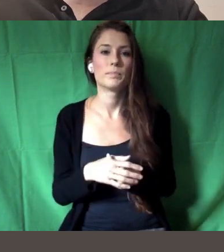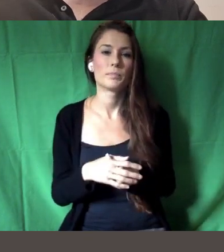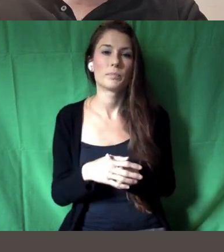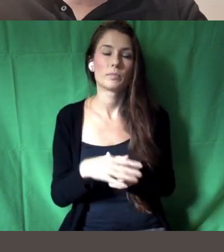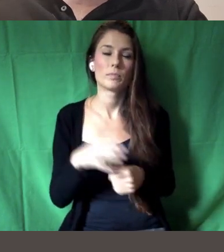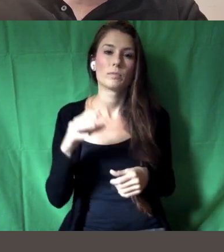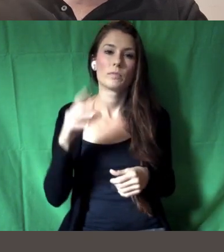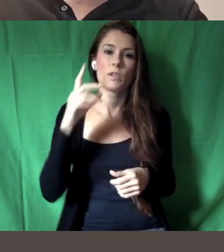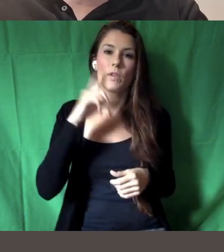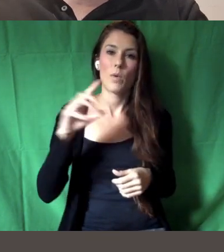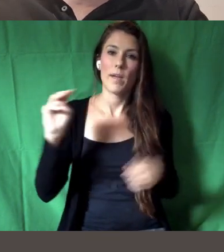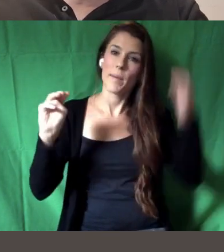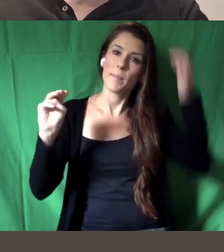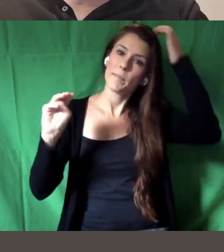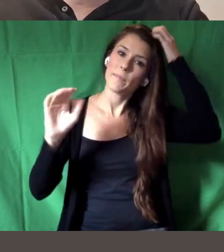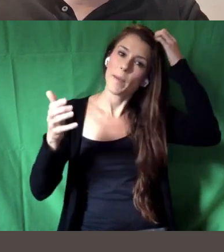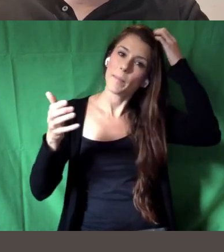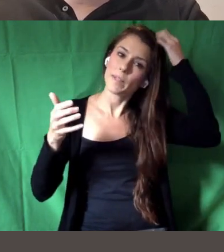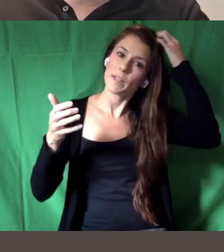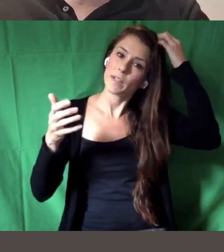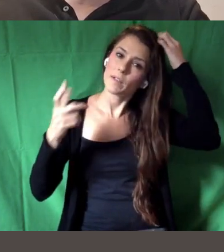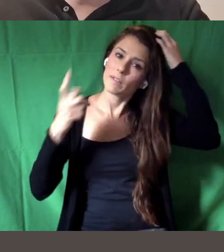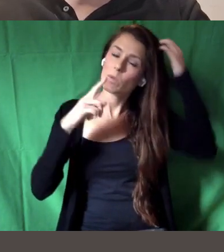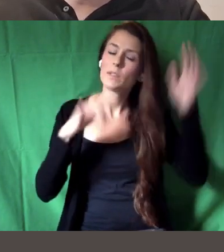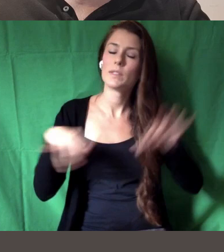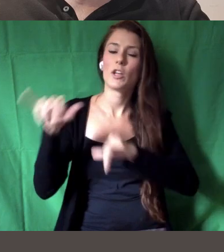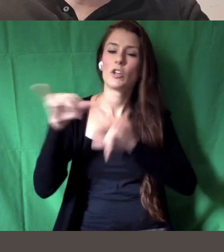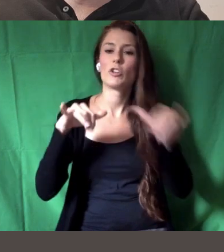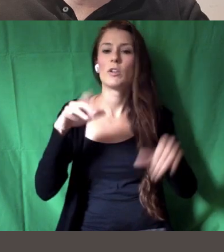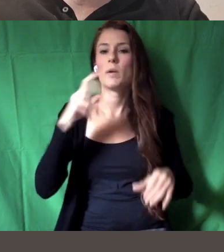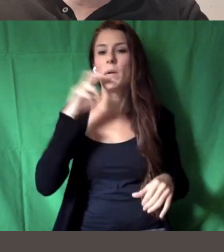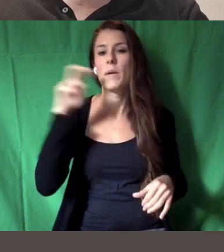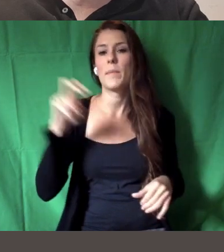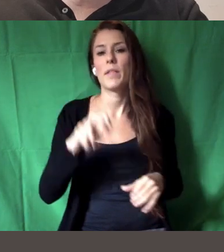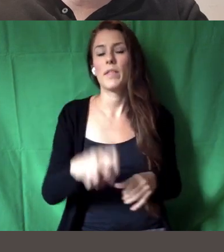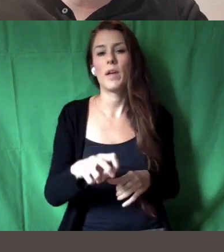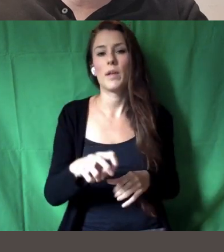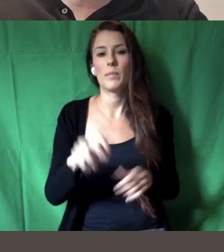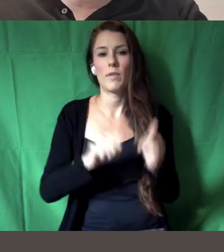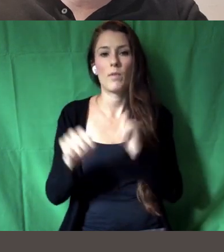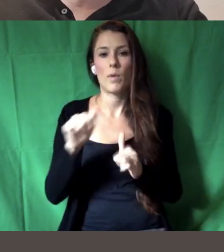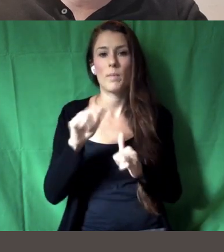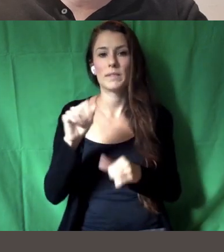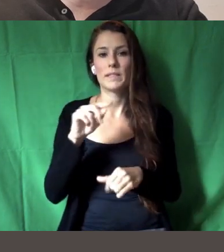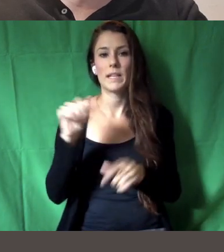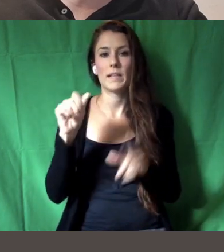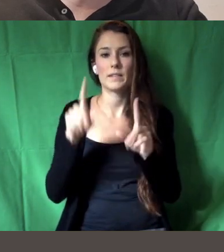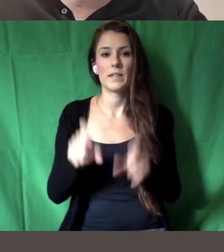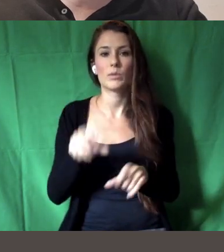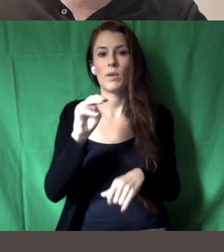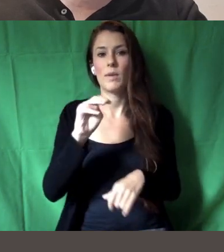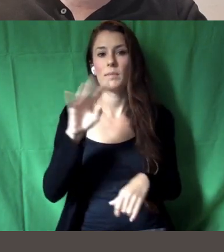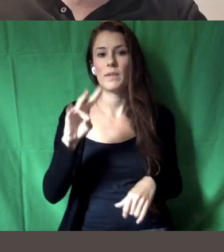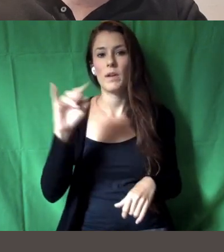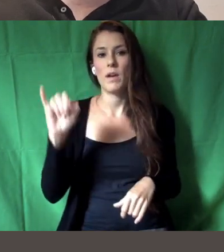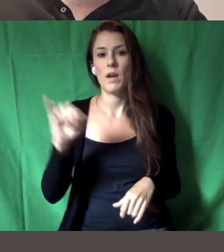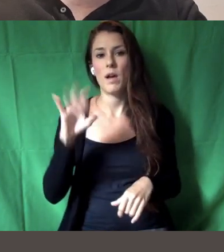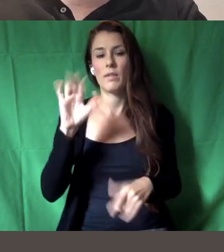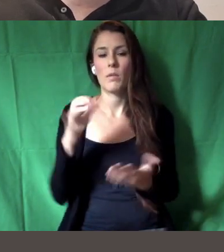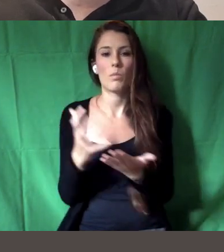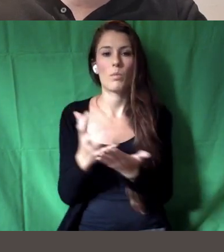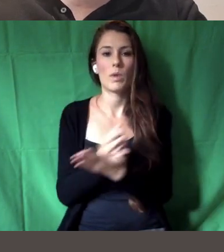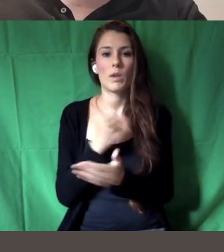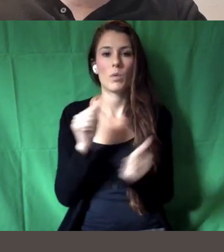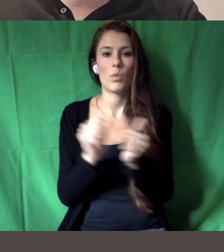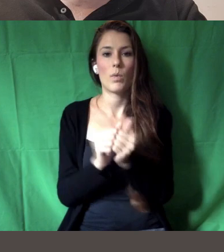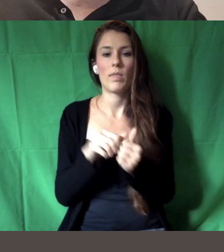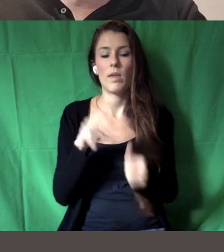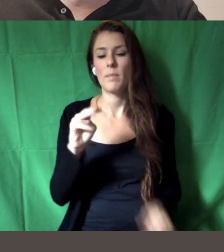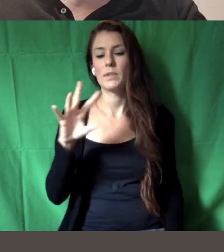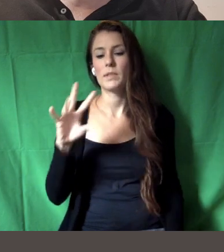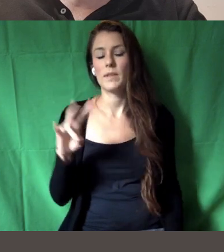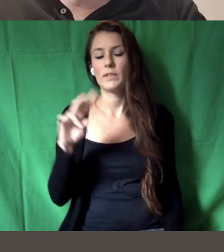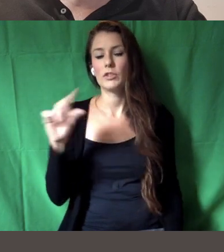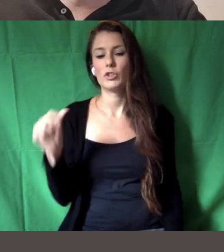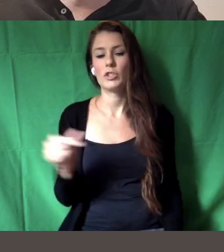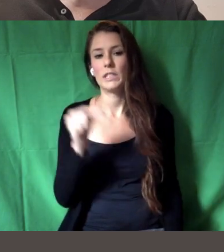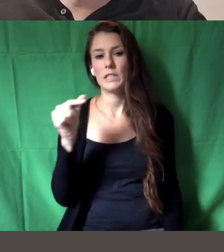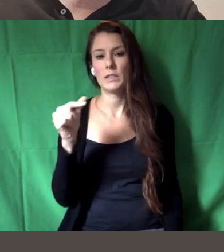In M family, for standard Python performance test, M7i was a winner with M7g, Graviton 3 based